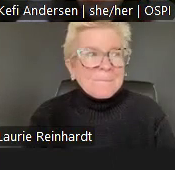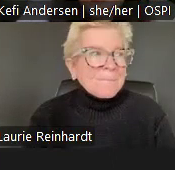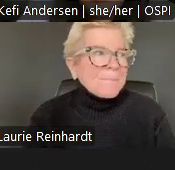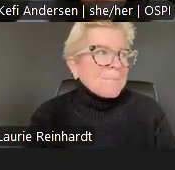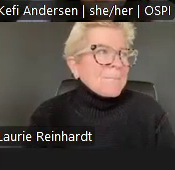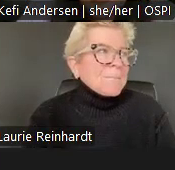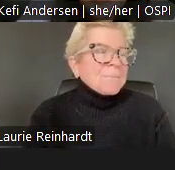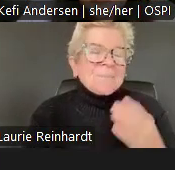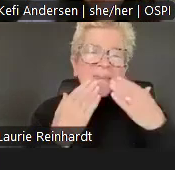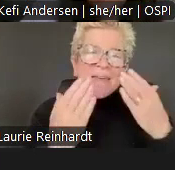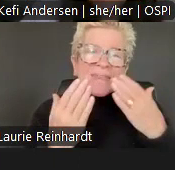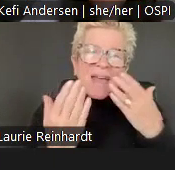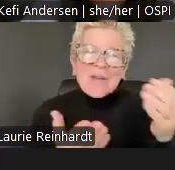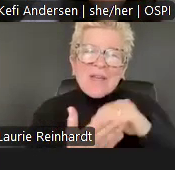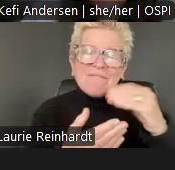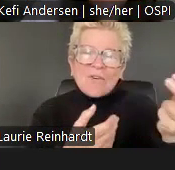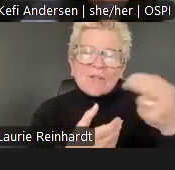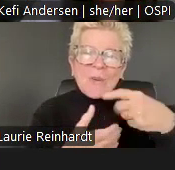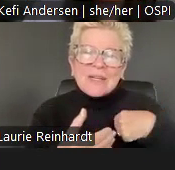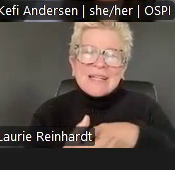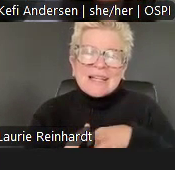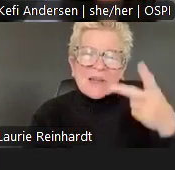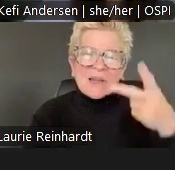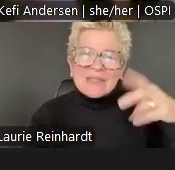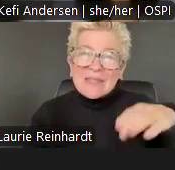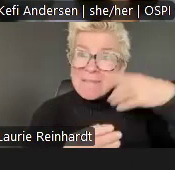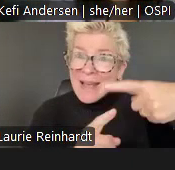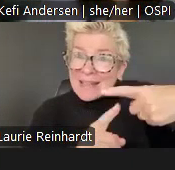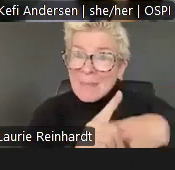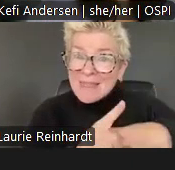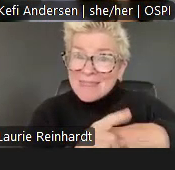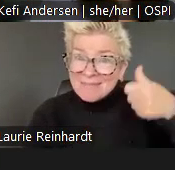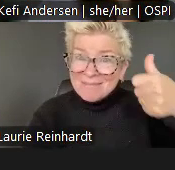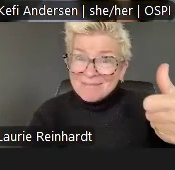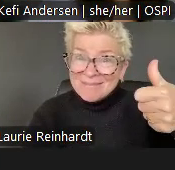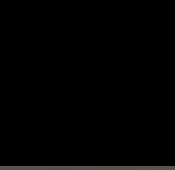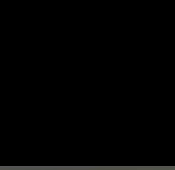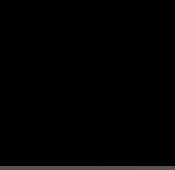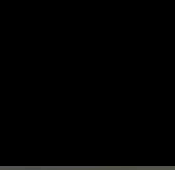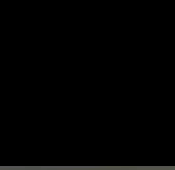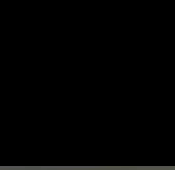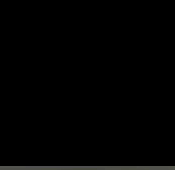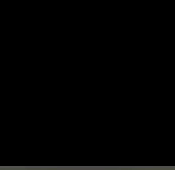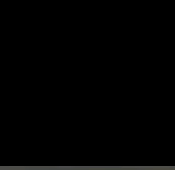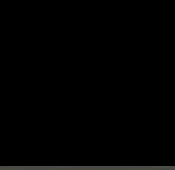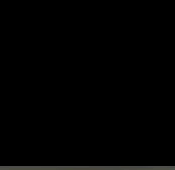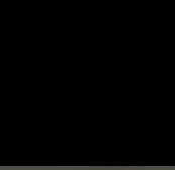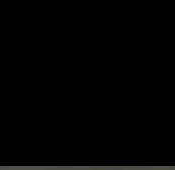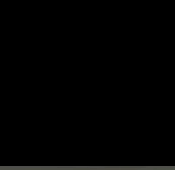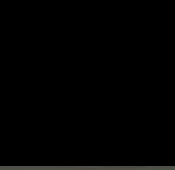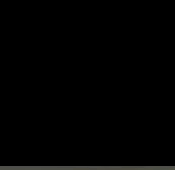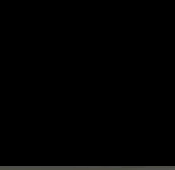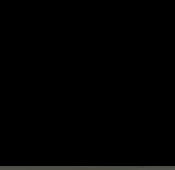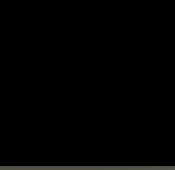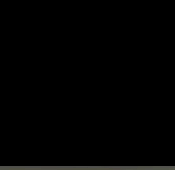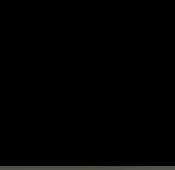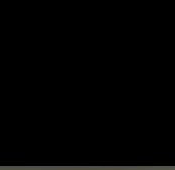Thank you again for joining us and we will see you next month. Thanks everybody!